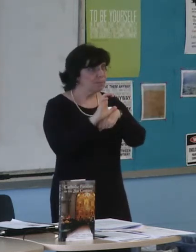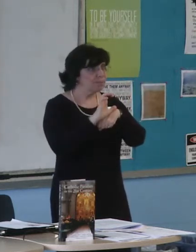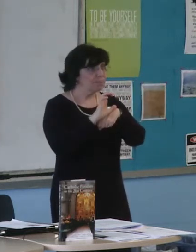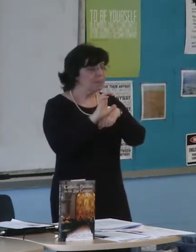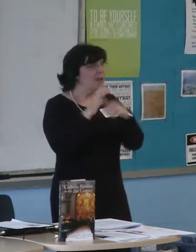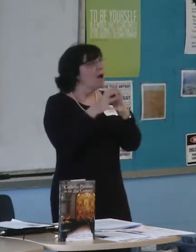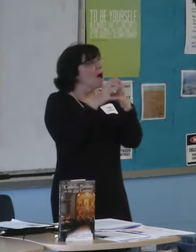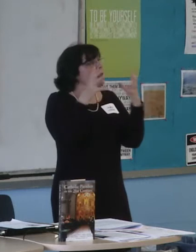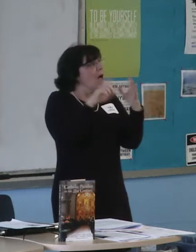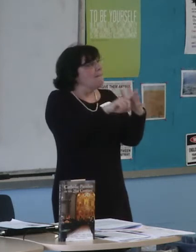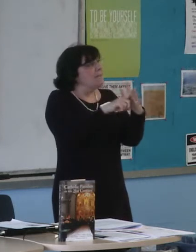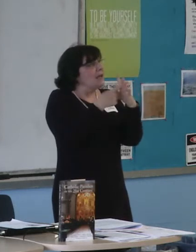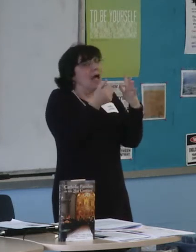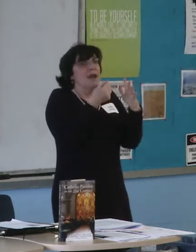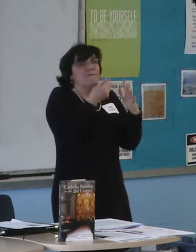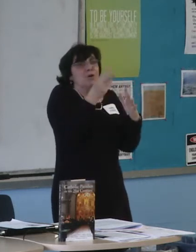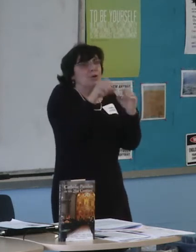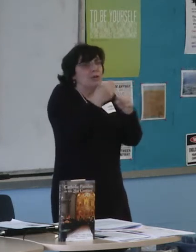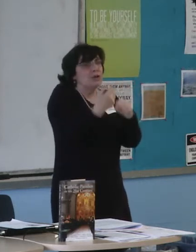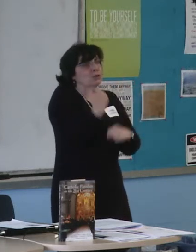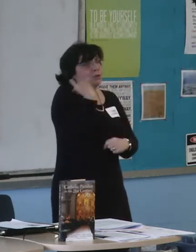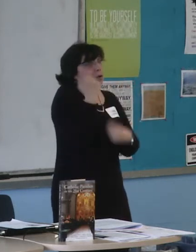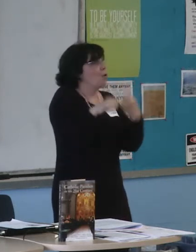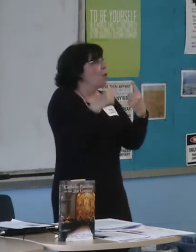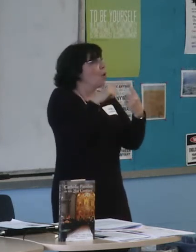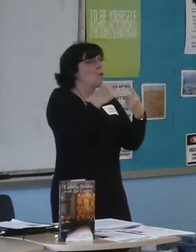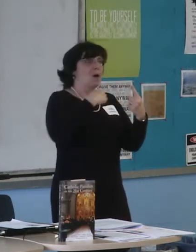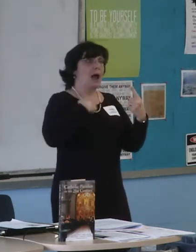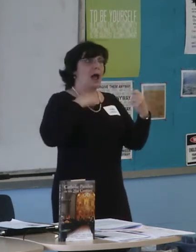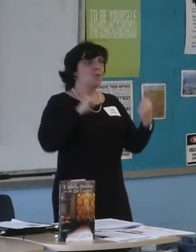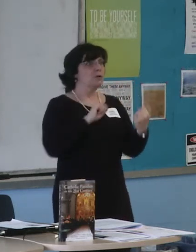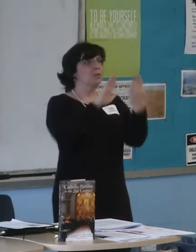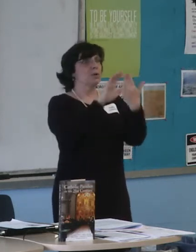began a couple years ago when I was approached by Mary O'Meara from the